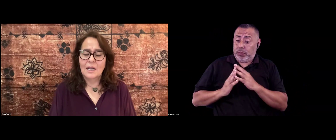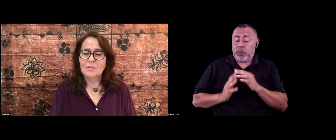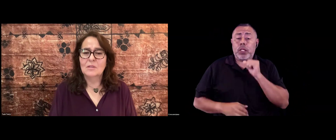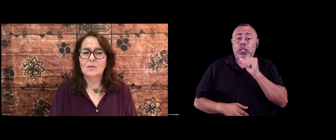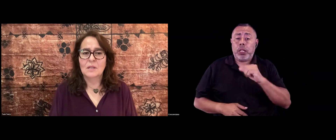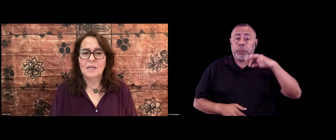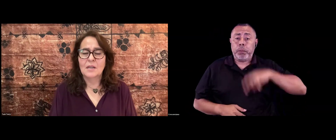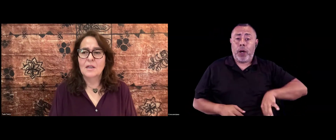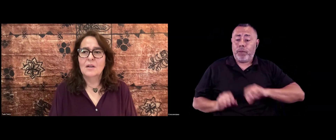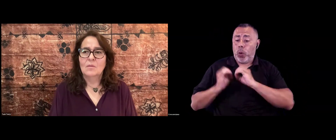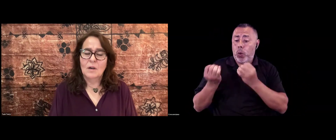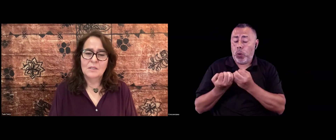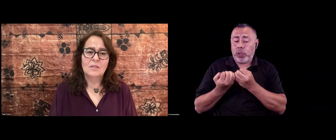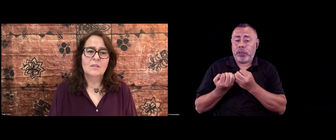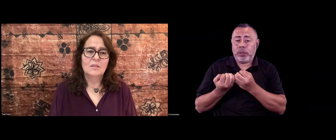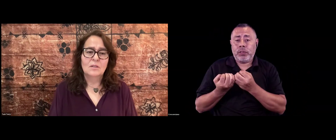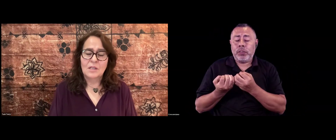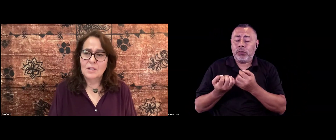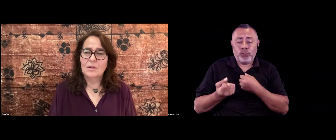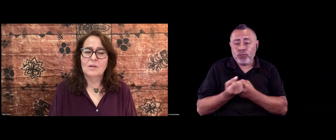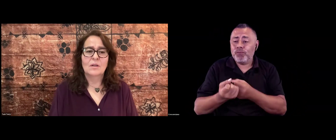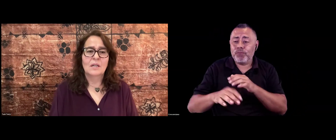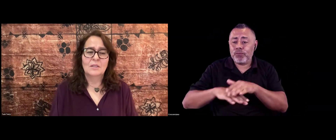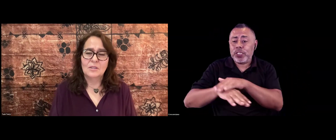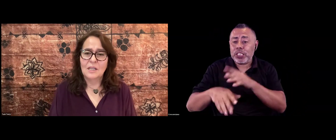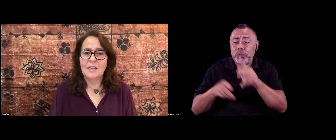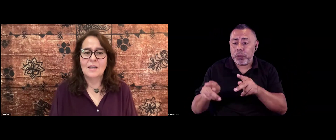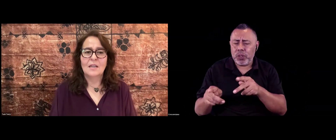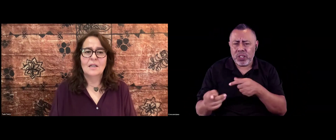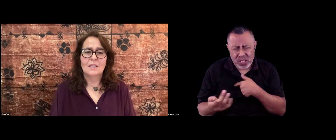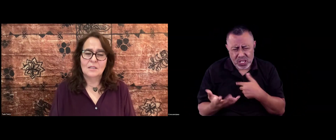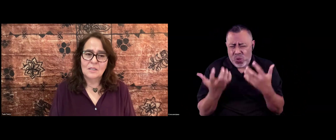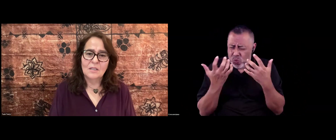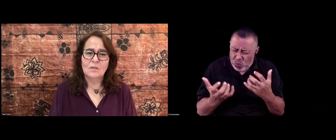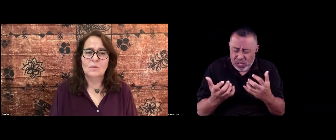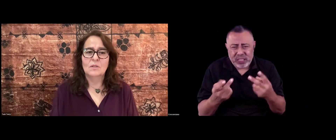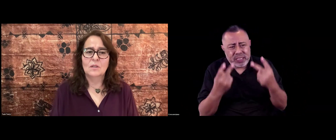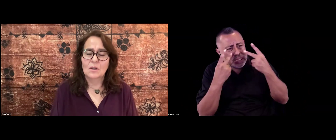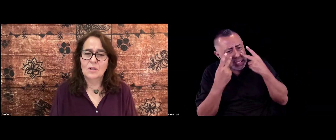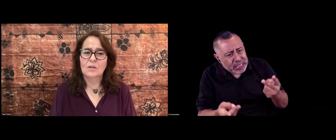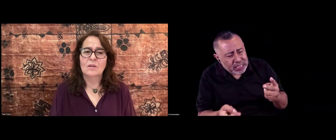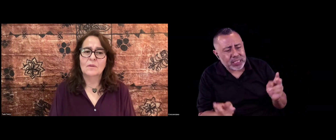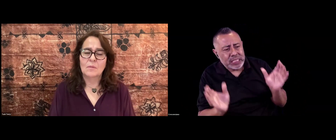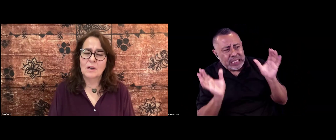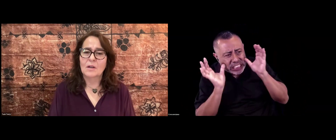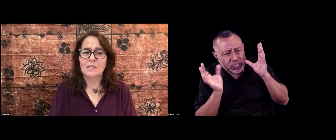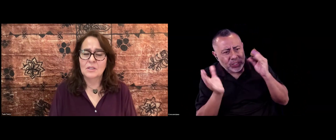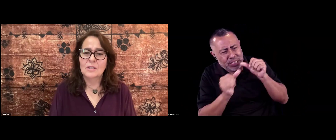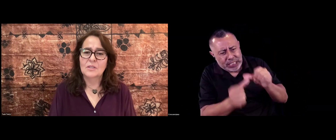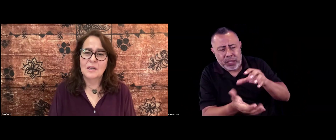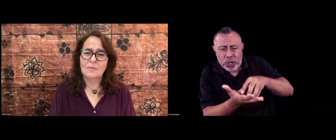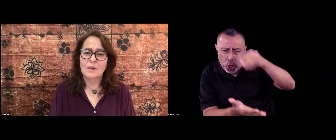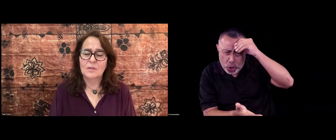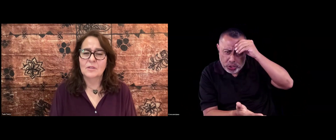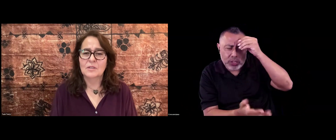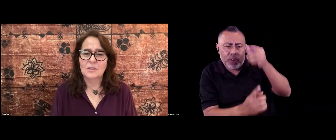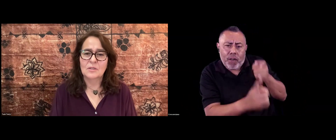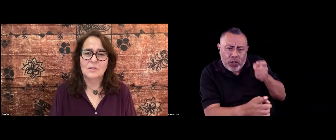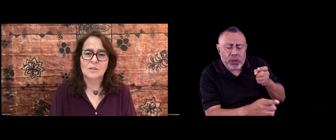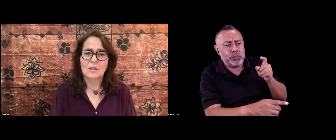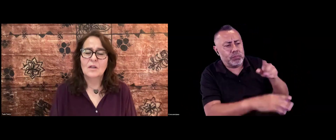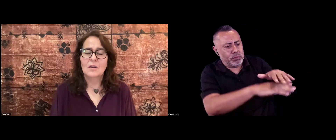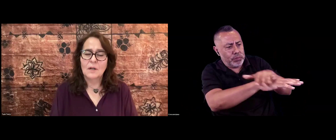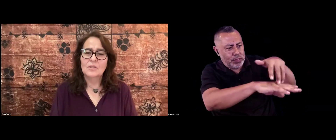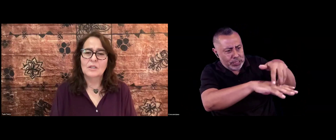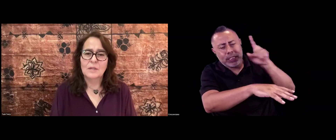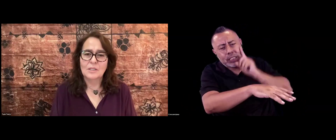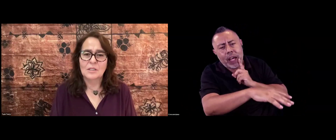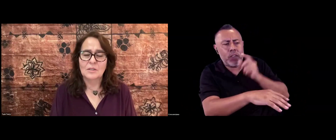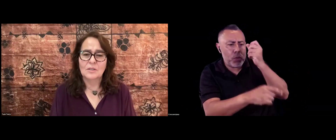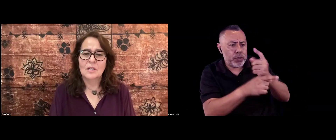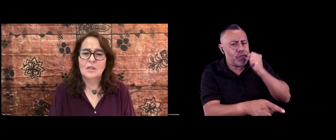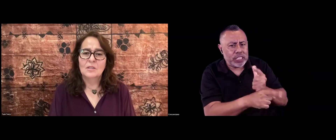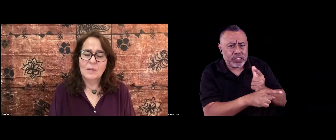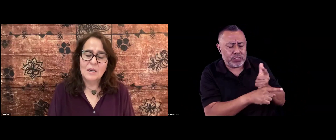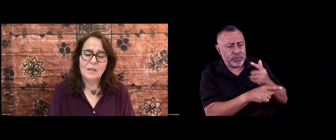I absolutely What to hear and see. And continue to learn from our. Indigenous staff, brothers and sisters of all generations.